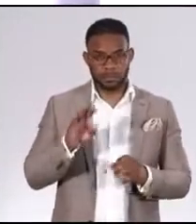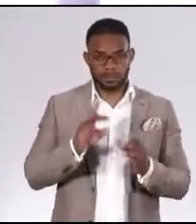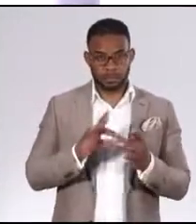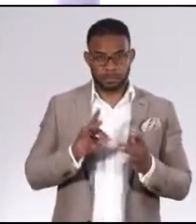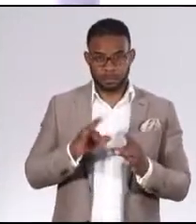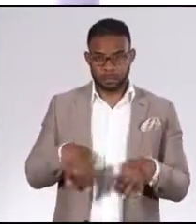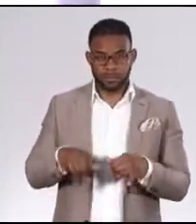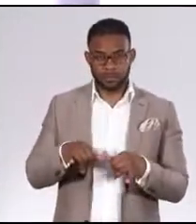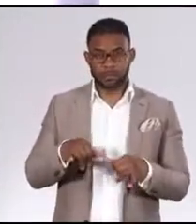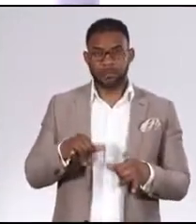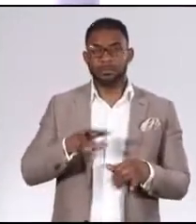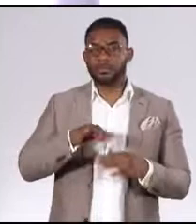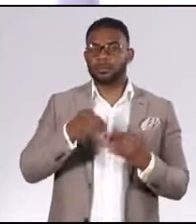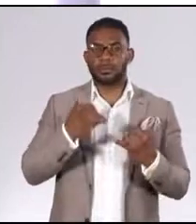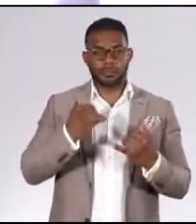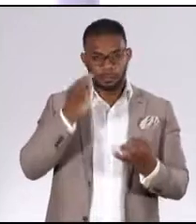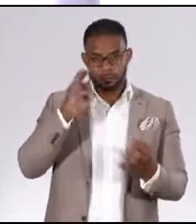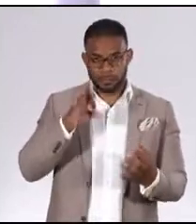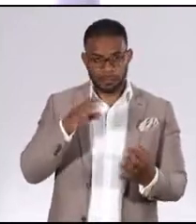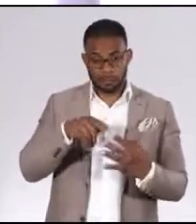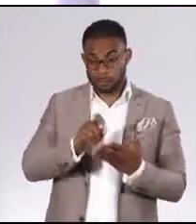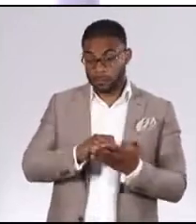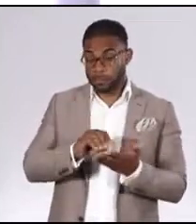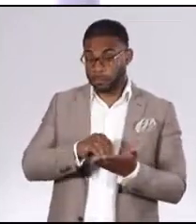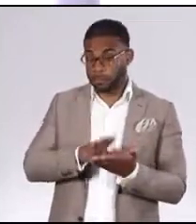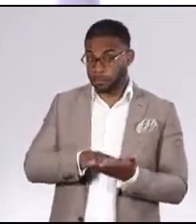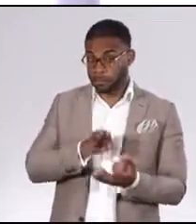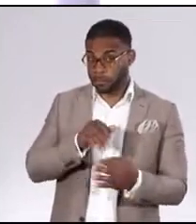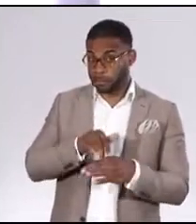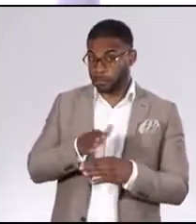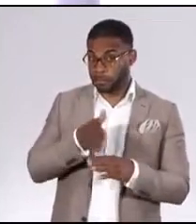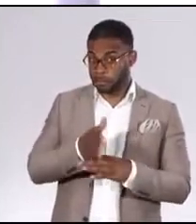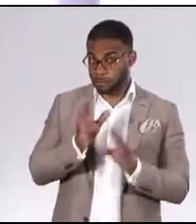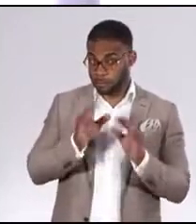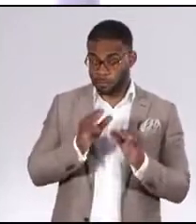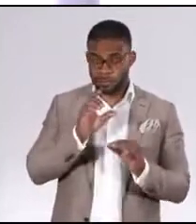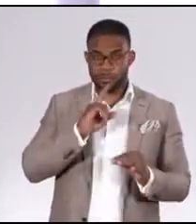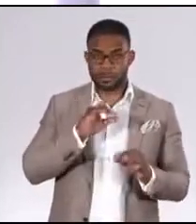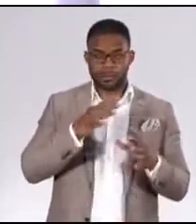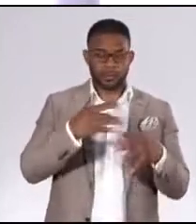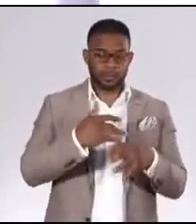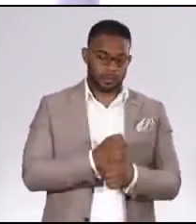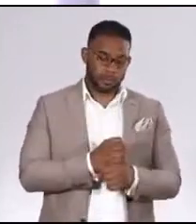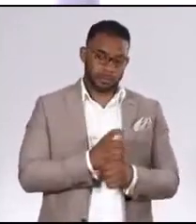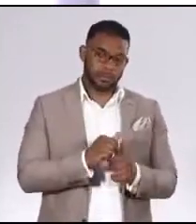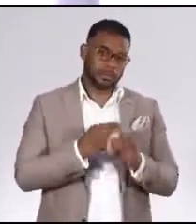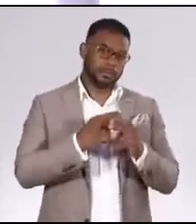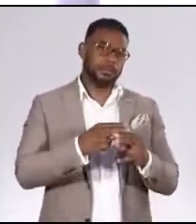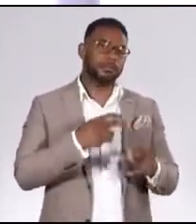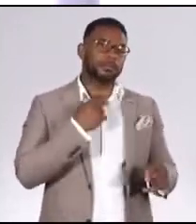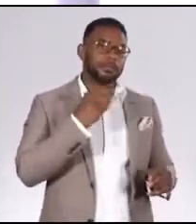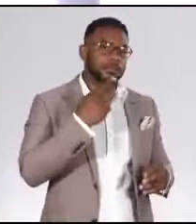All today's input and the written input submitted after the meeting will be summarized in what's called a voice of the patient report,